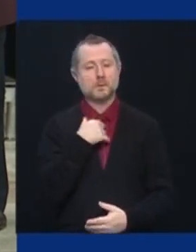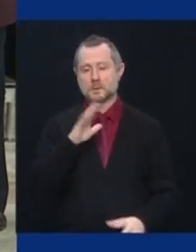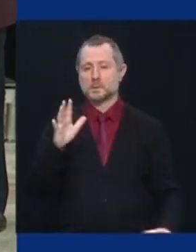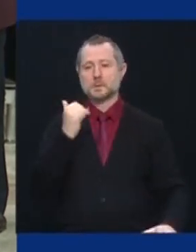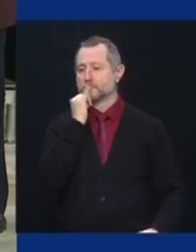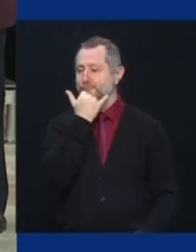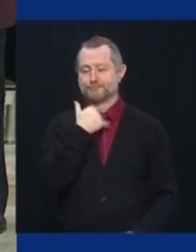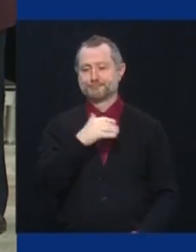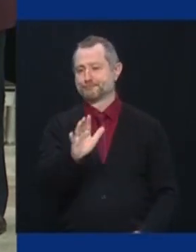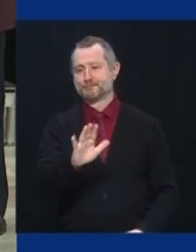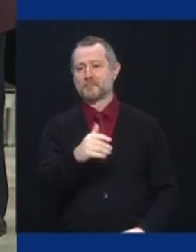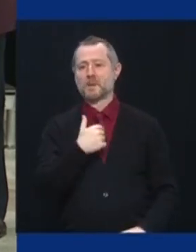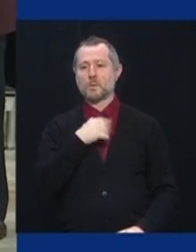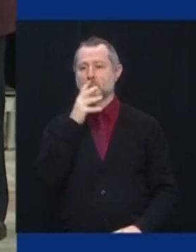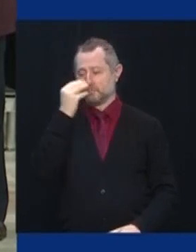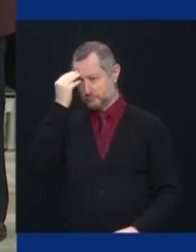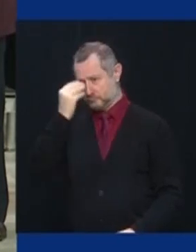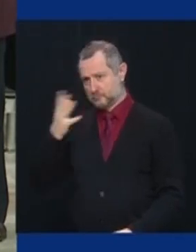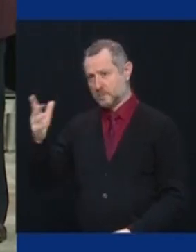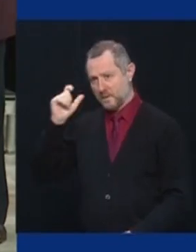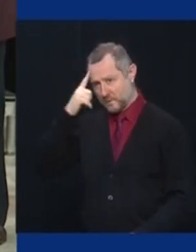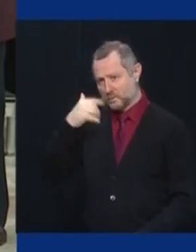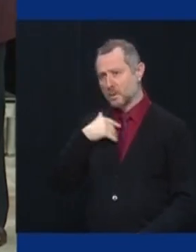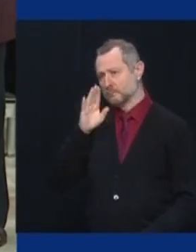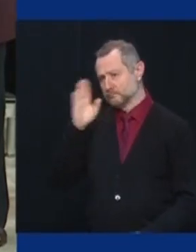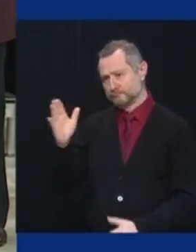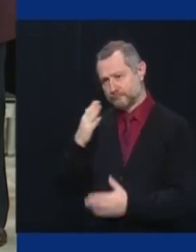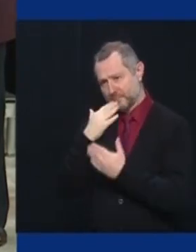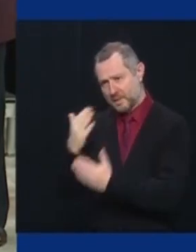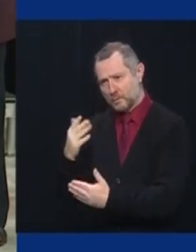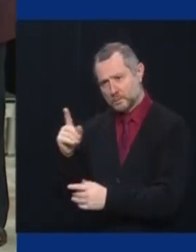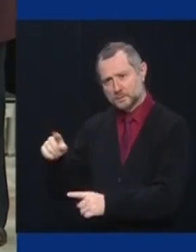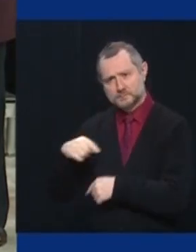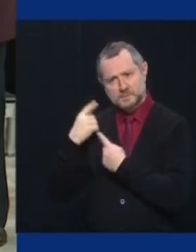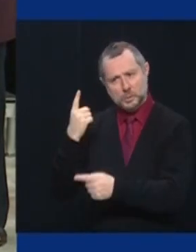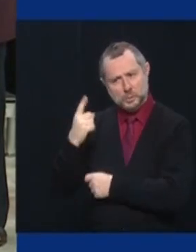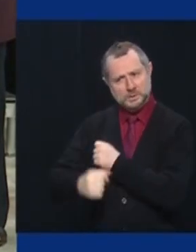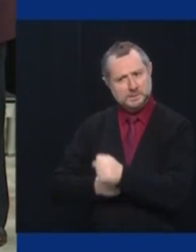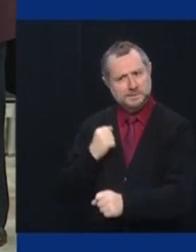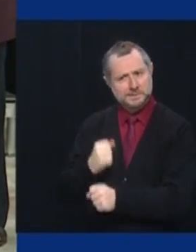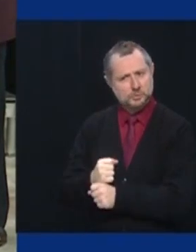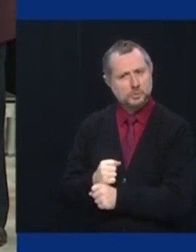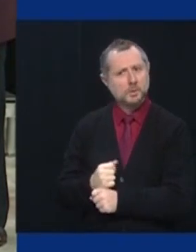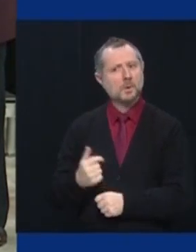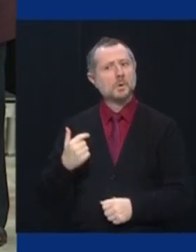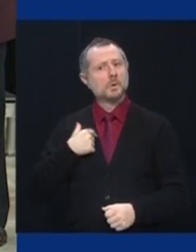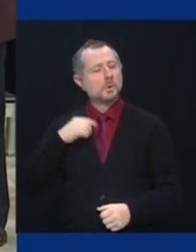AREA LABOR FEDERATION, AFL-CIO. I HAVE WRITTEN REMARKS BECAUSE I DIDN'T WANT TO FORGET ONE WORD. BEFORE I GO INTO THEM, GOVERNOR